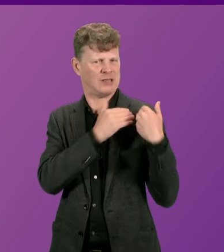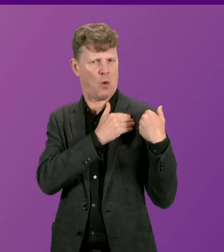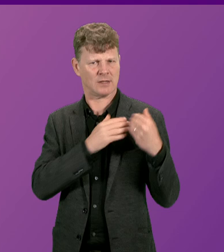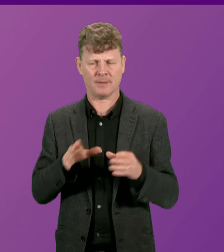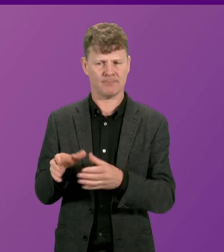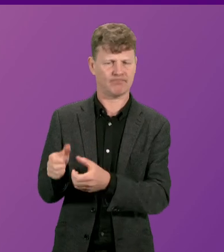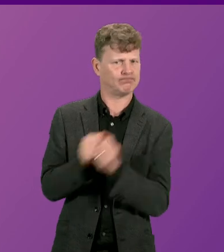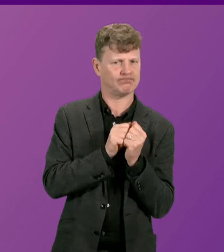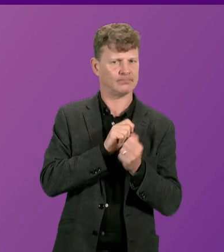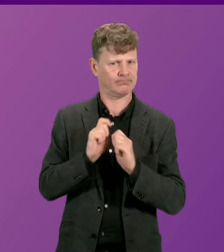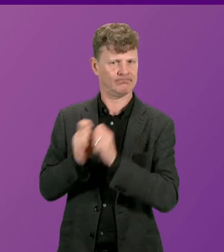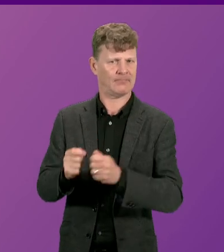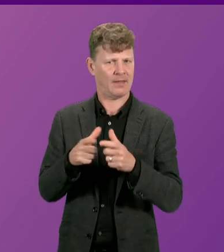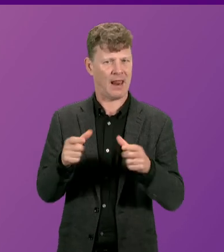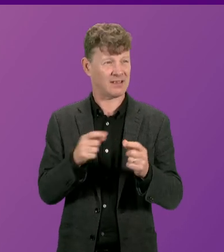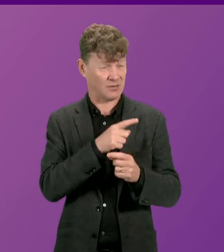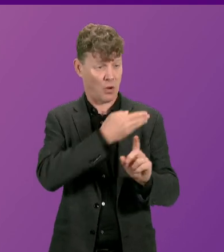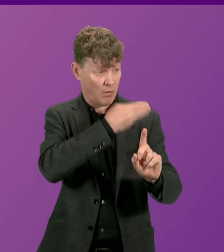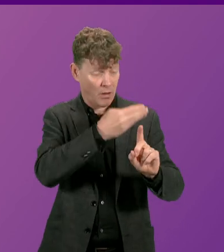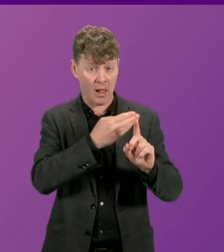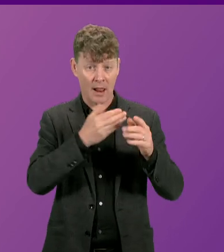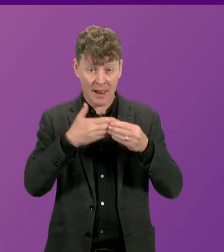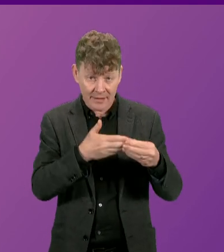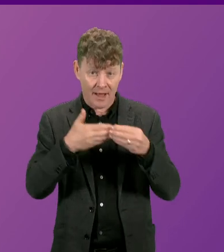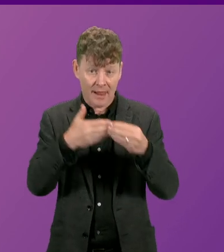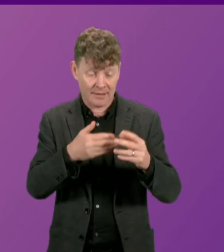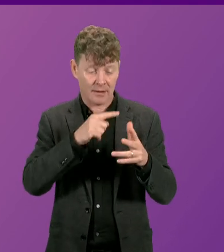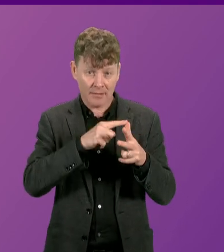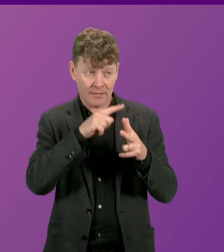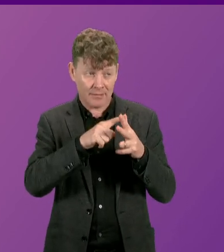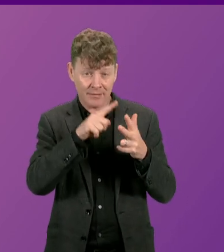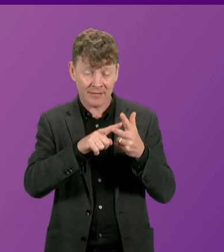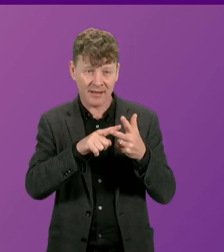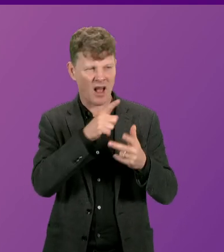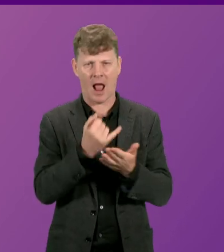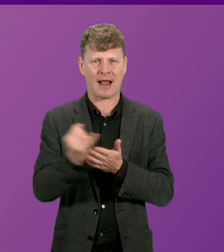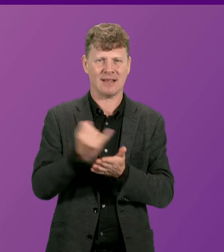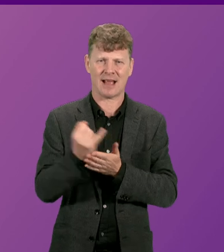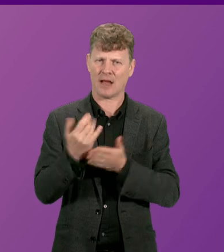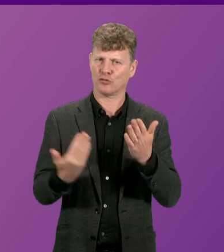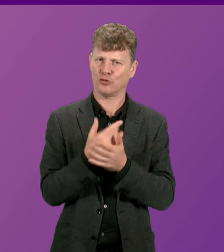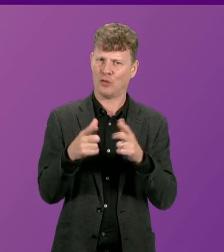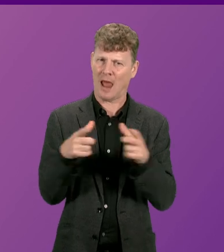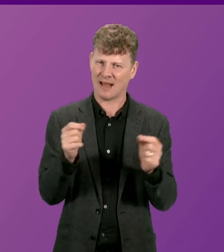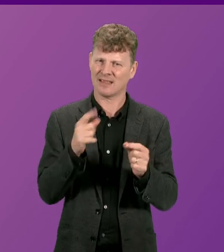Why has SNP leader after SNP leader been against granting new oil and gas licences for the North Sea?